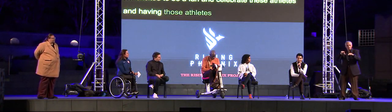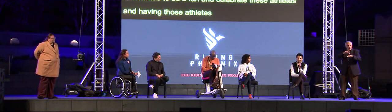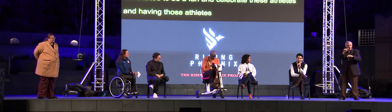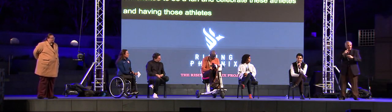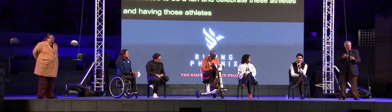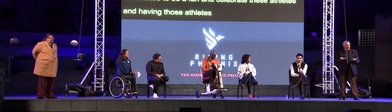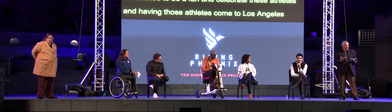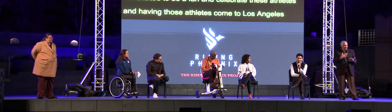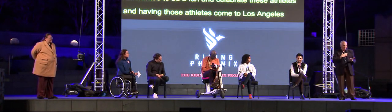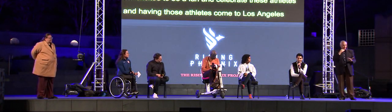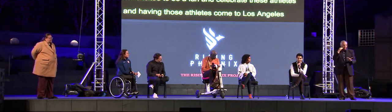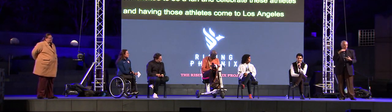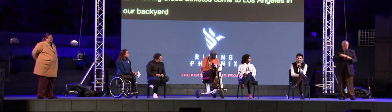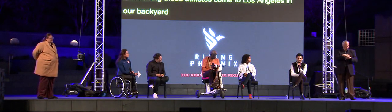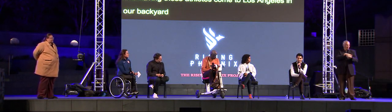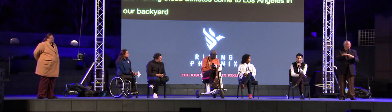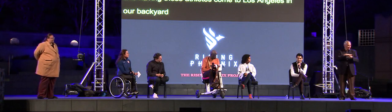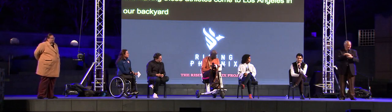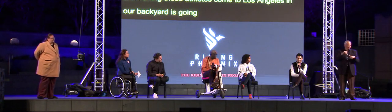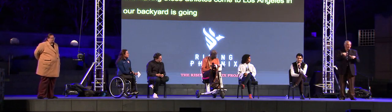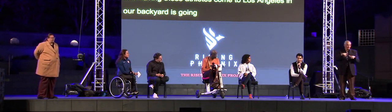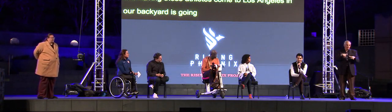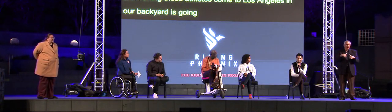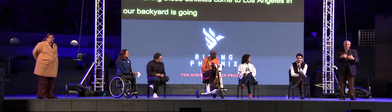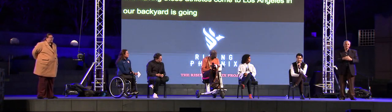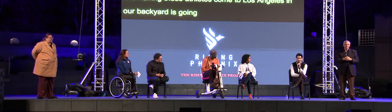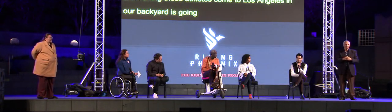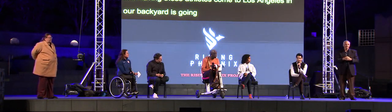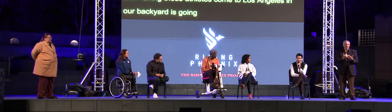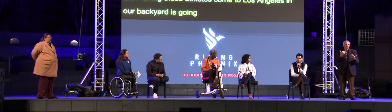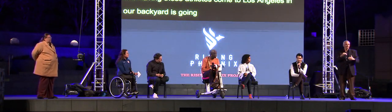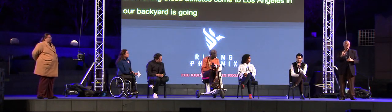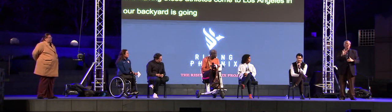is going to be going to be, I think, very, very fun.